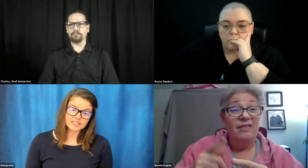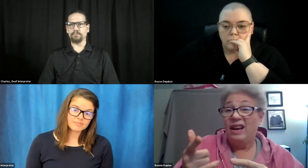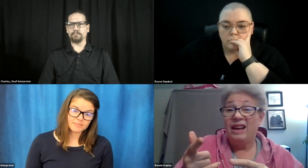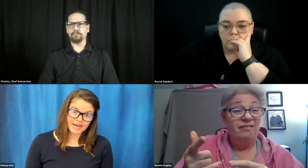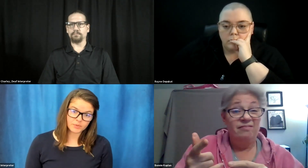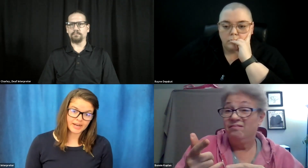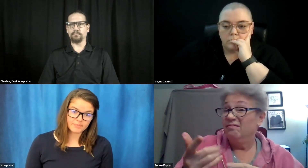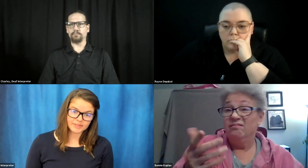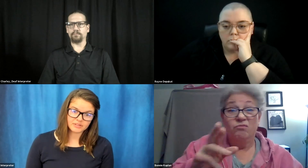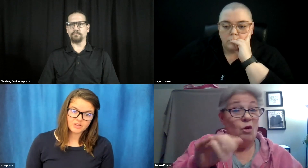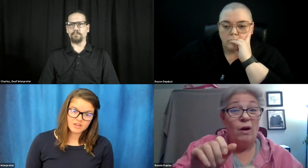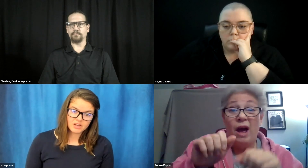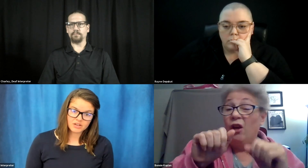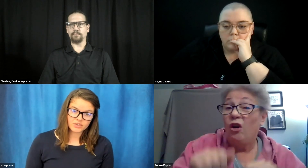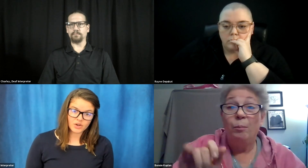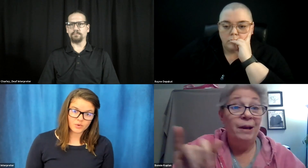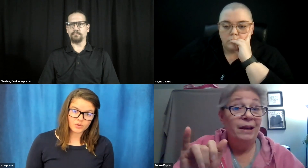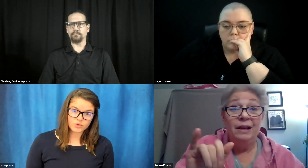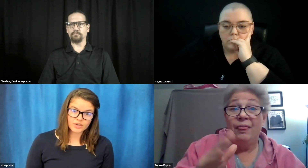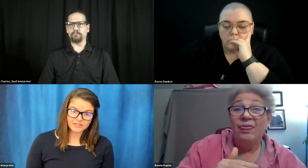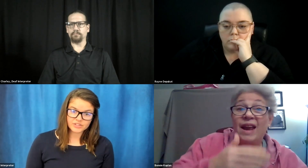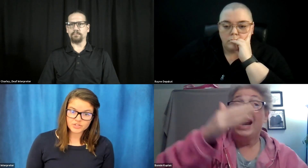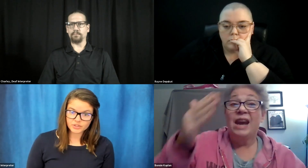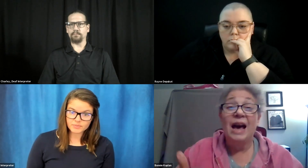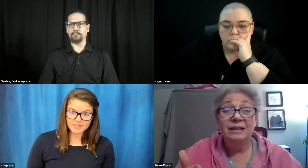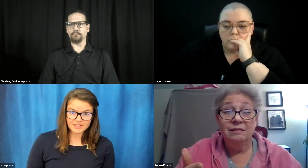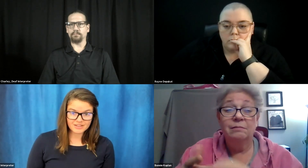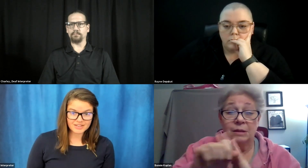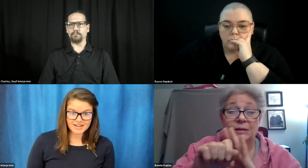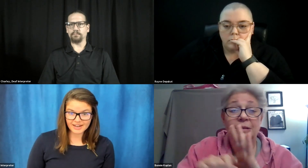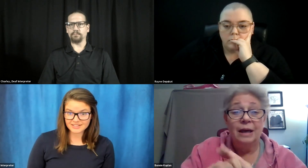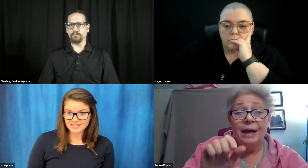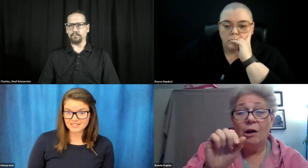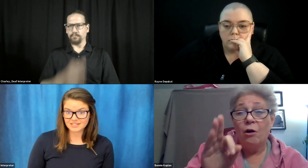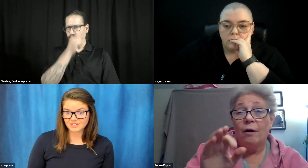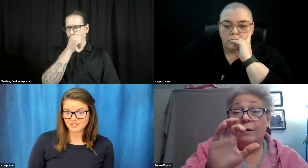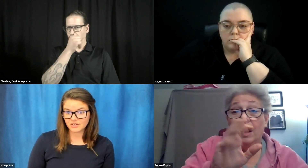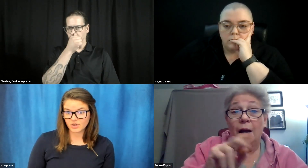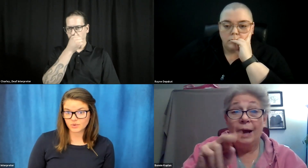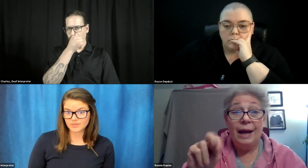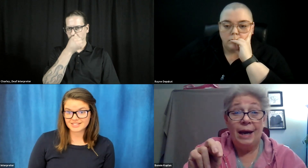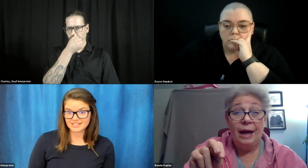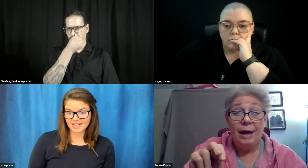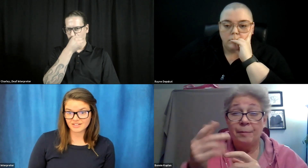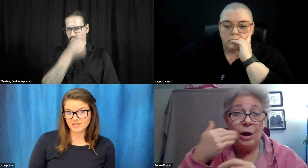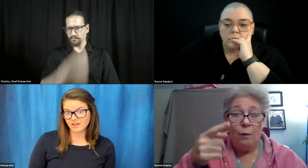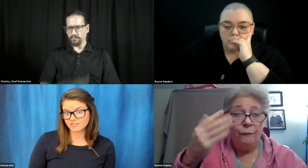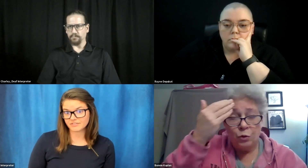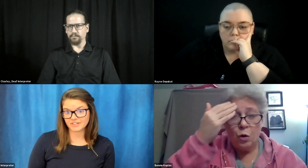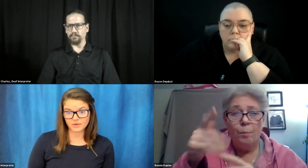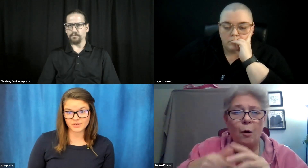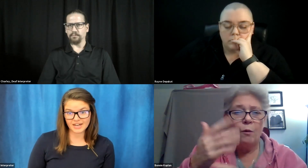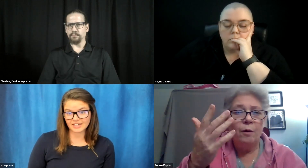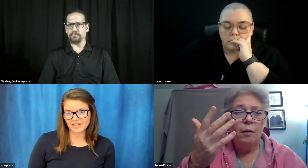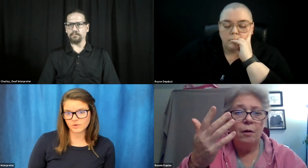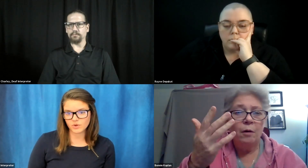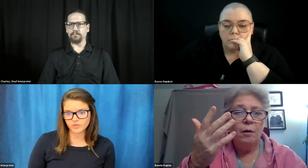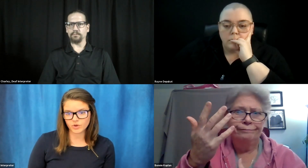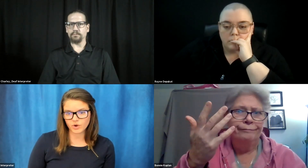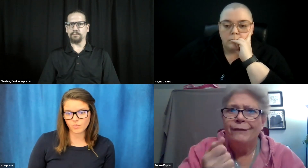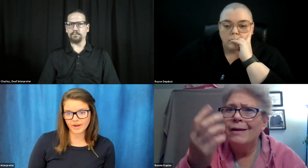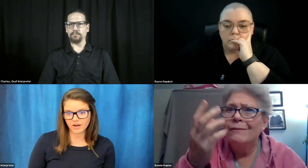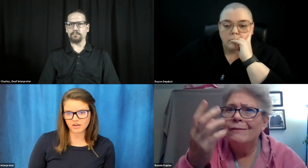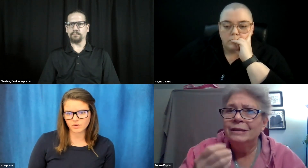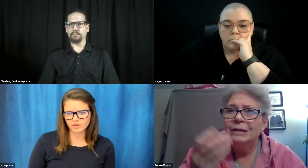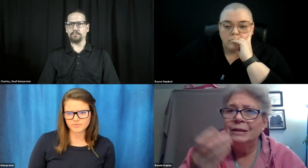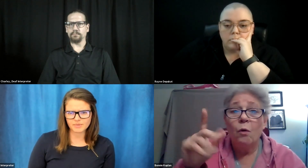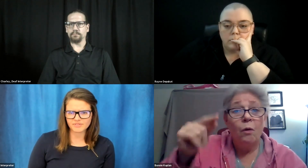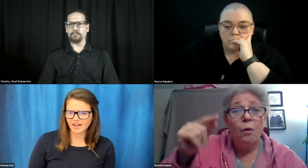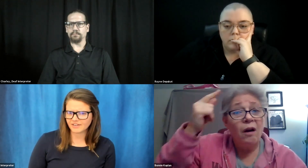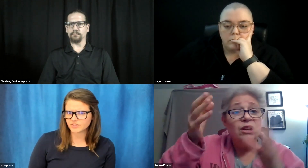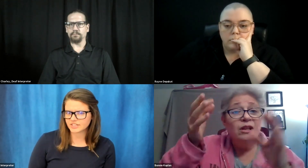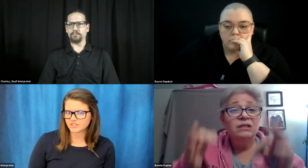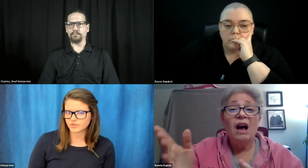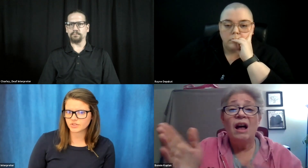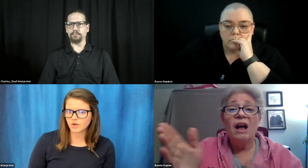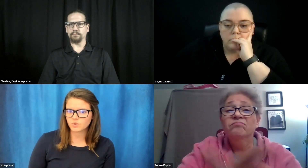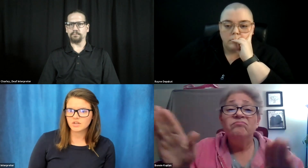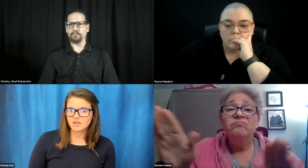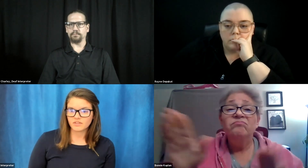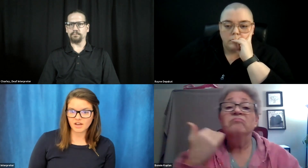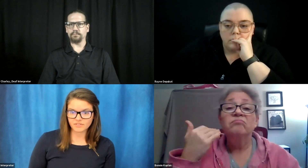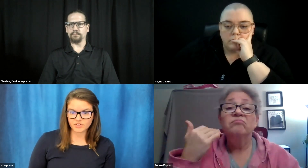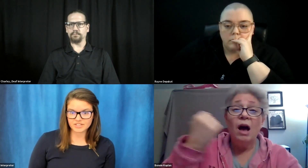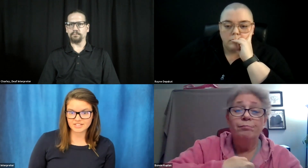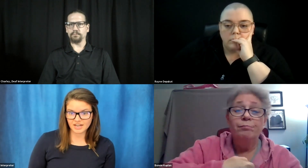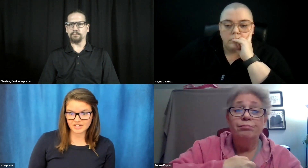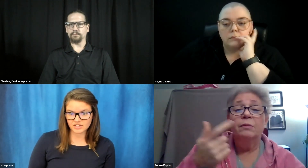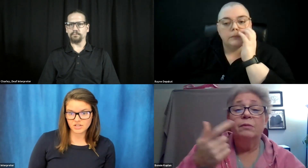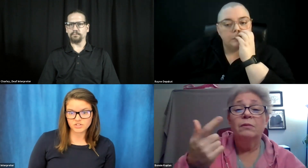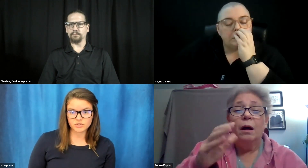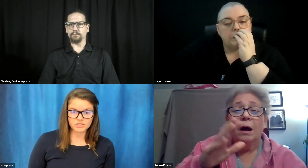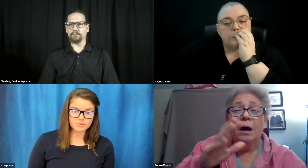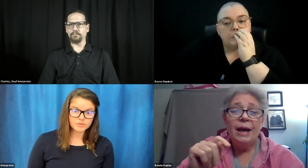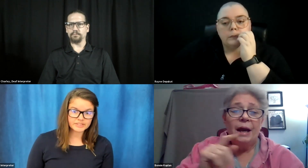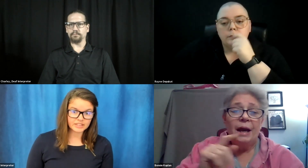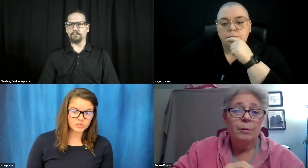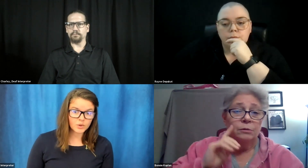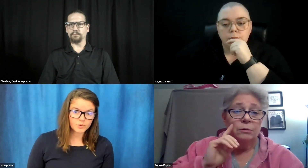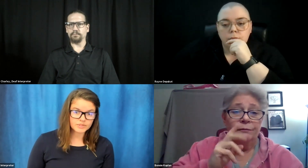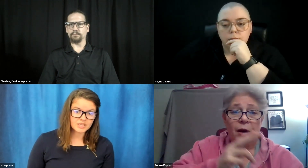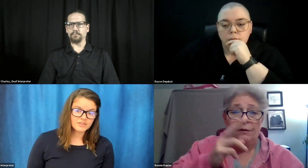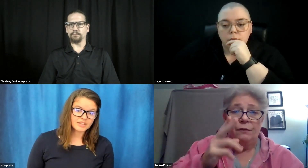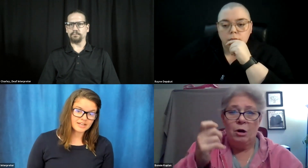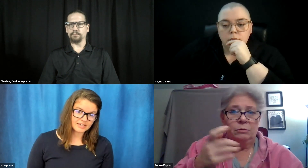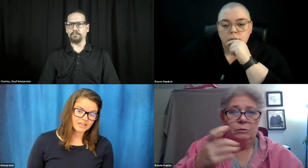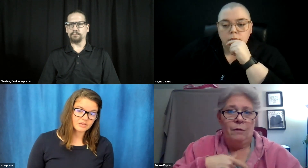And we're something that would happen. You know what Island could be the next, you know, state of, you know, Connecticut, I don't know if you're aware, or maybe five or six years ago, the governor decided to just completely close the Connecticut Commission